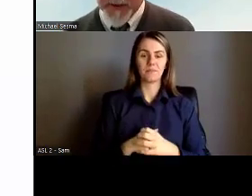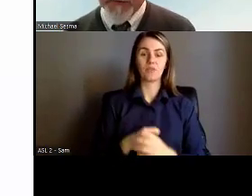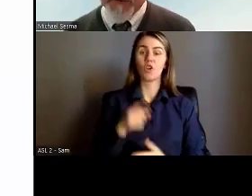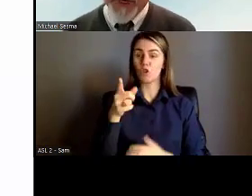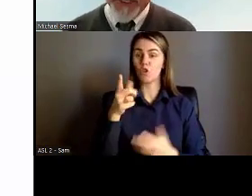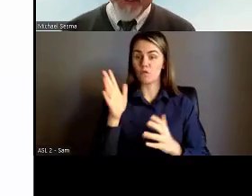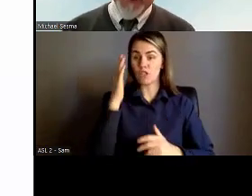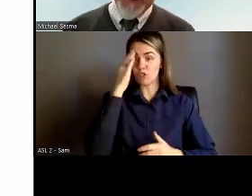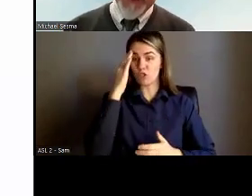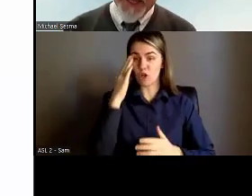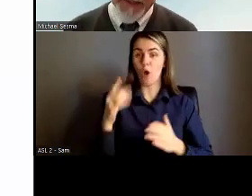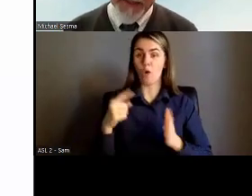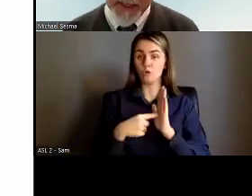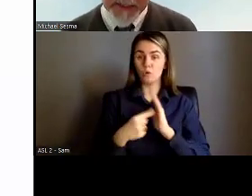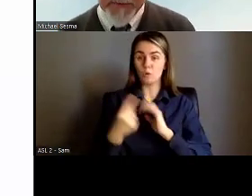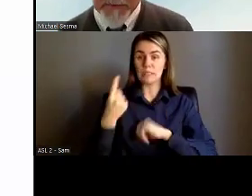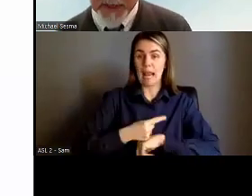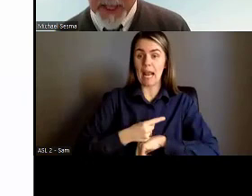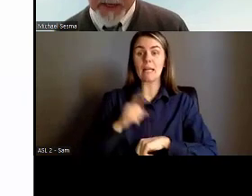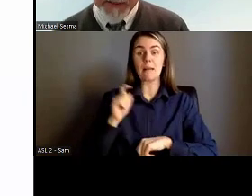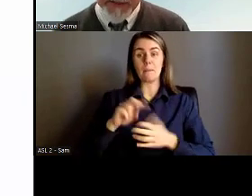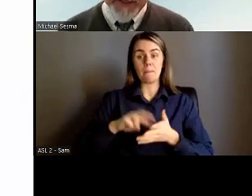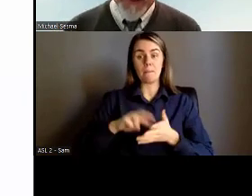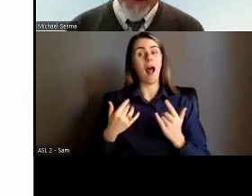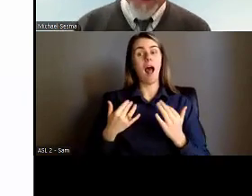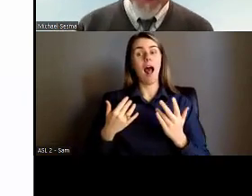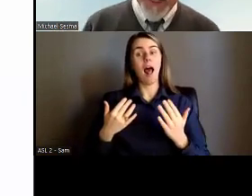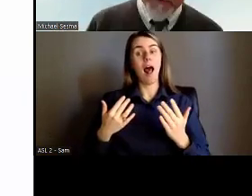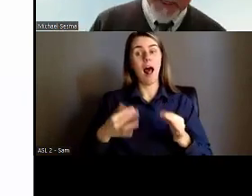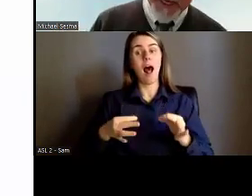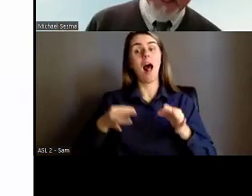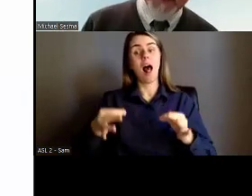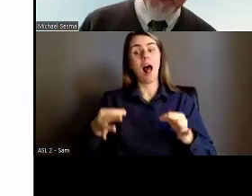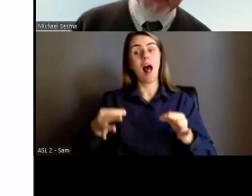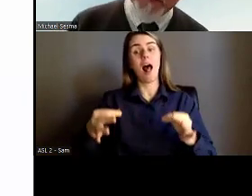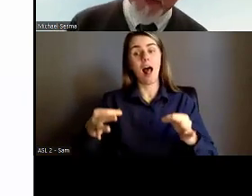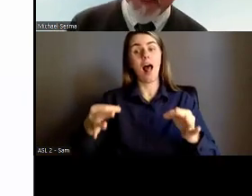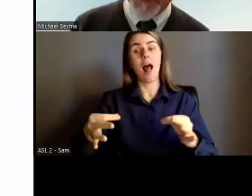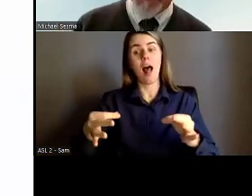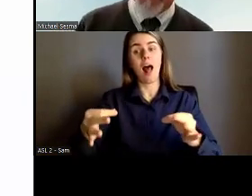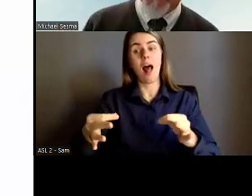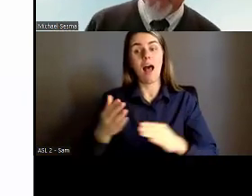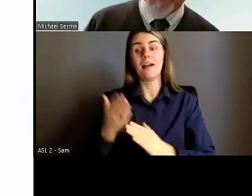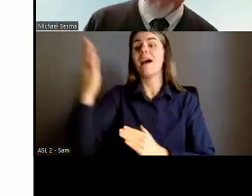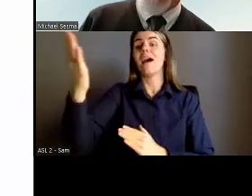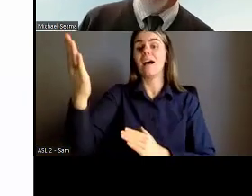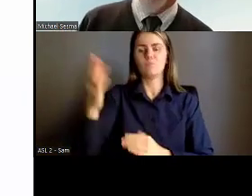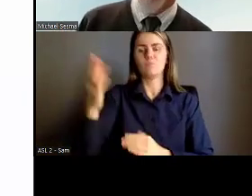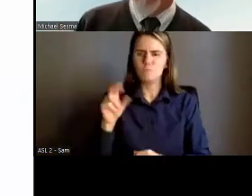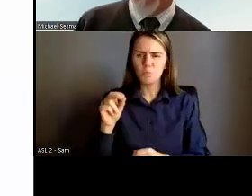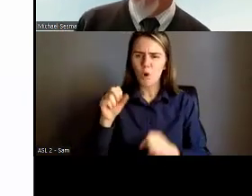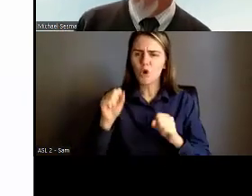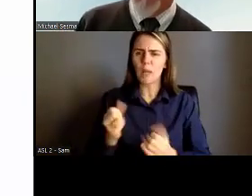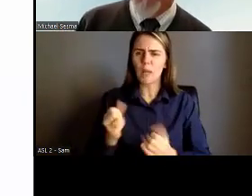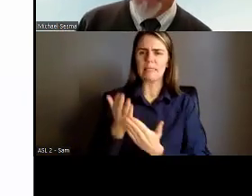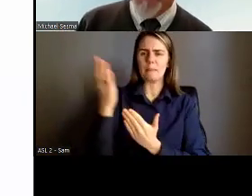you don't have to wait until the deadline to 5 o'clock on the day of the deadline. You can submit it days before. And the reason you want to do this